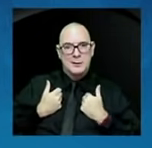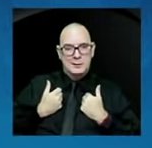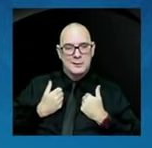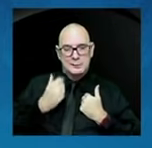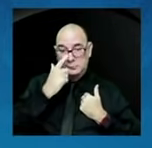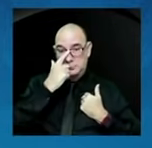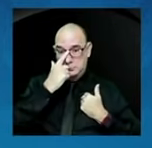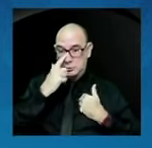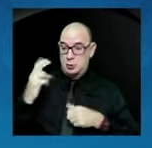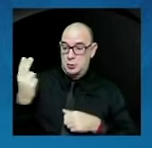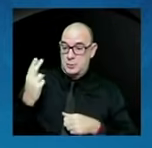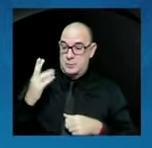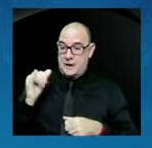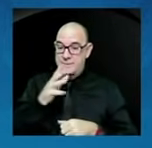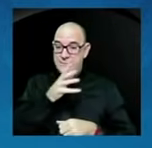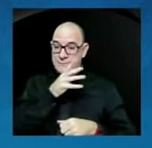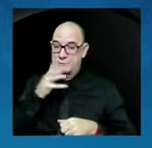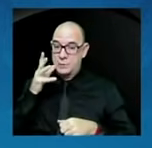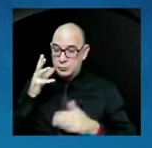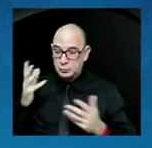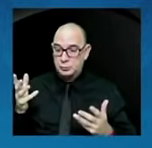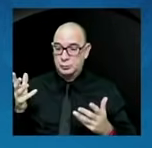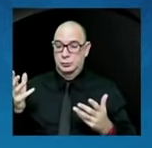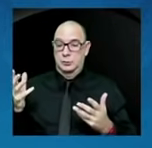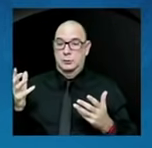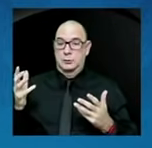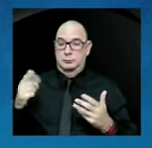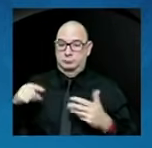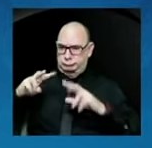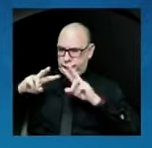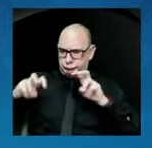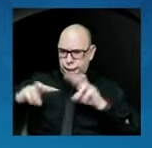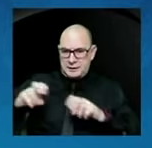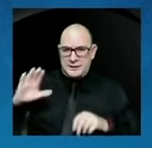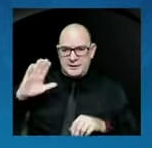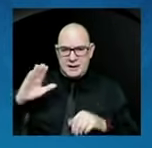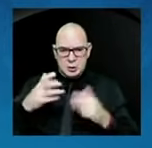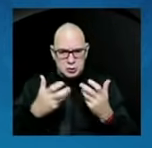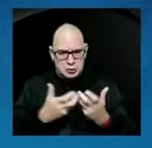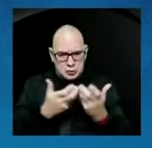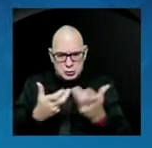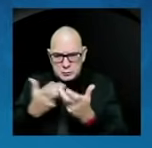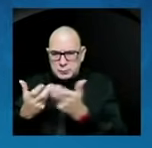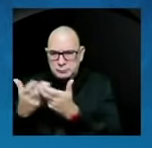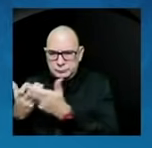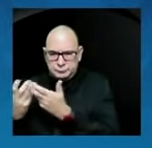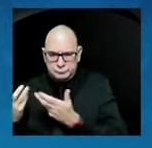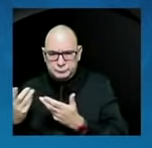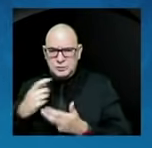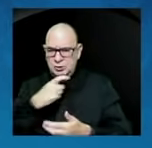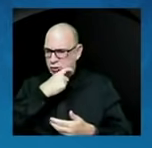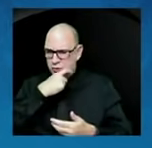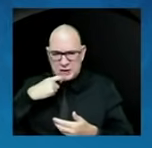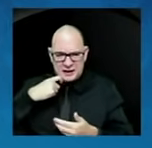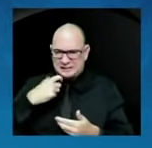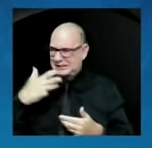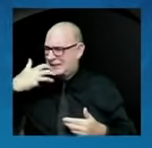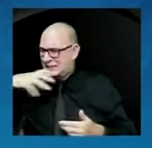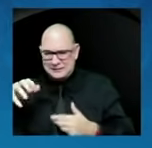THESE IMAGES CAN USED BY FARMERS